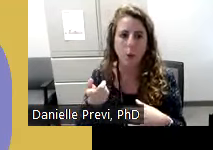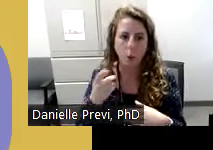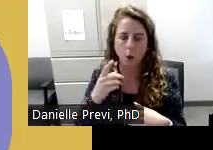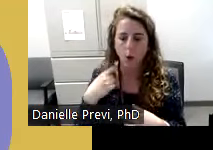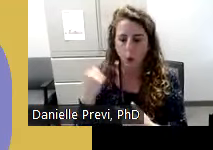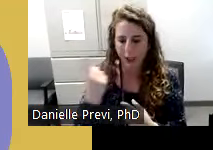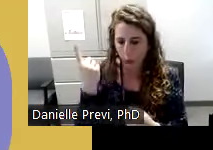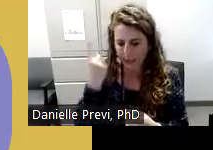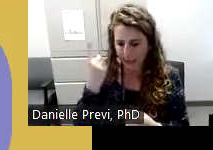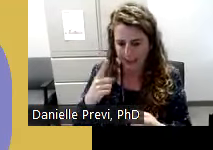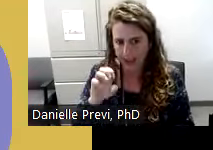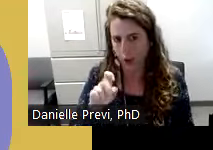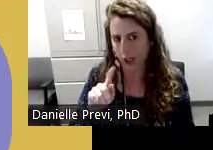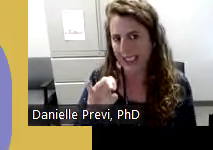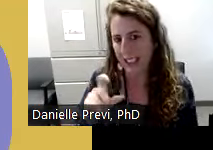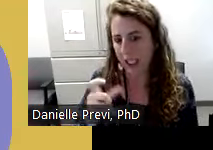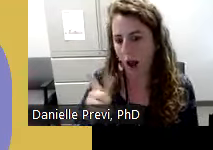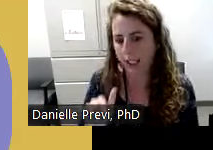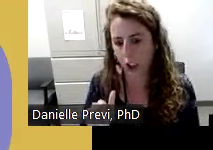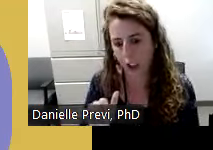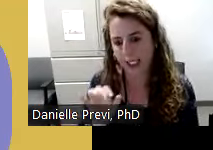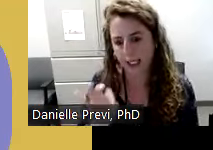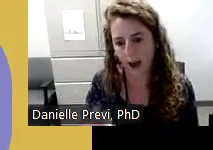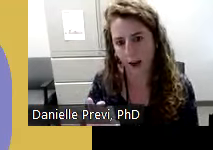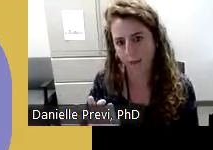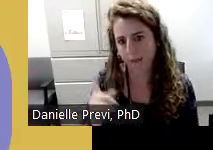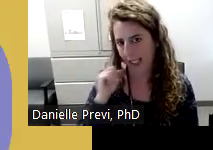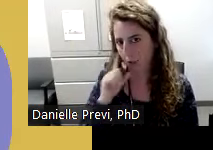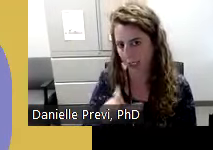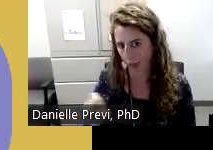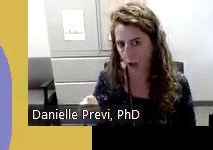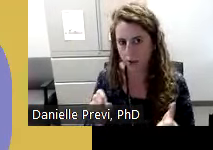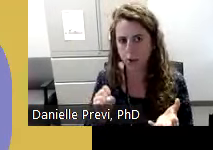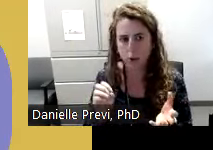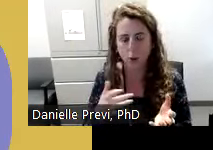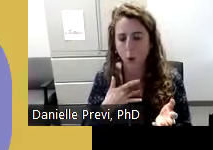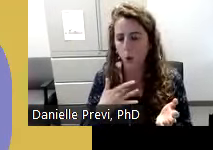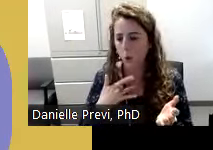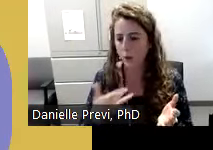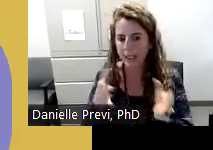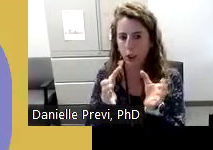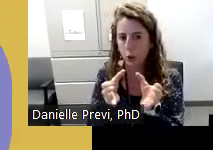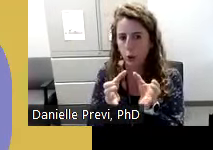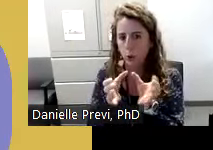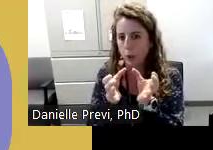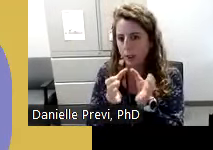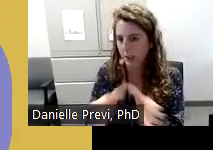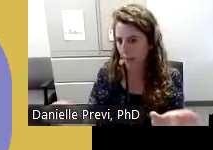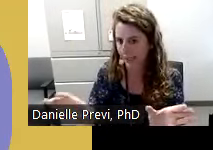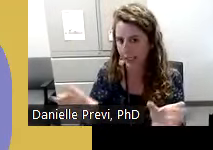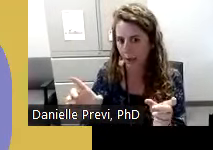So we always have to consider the etiology of a person's hearing status,